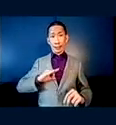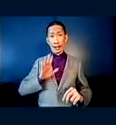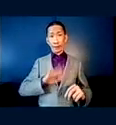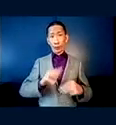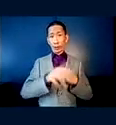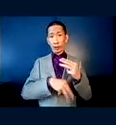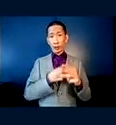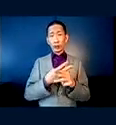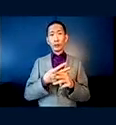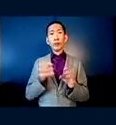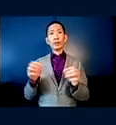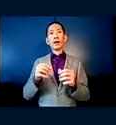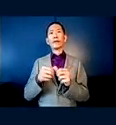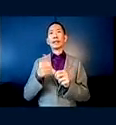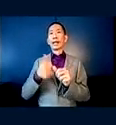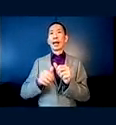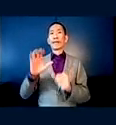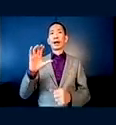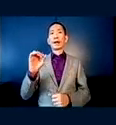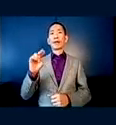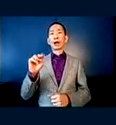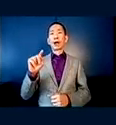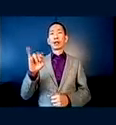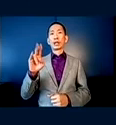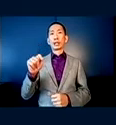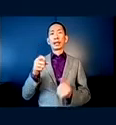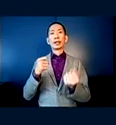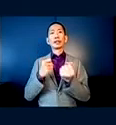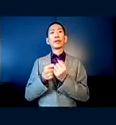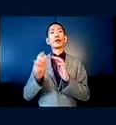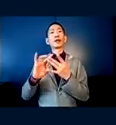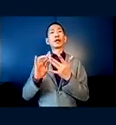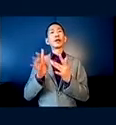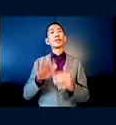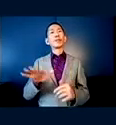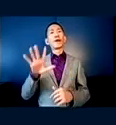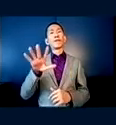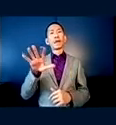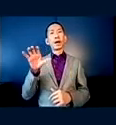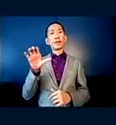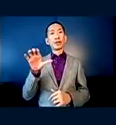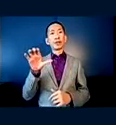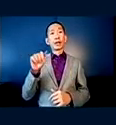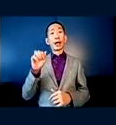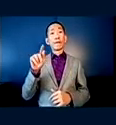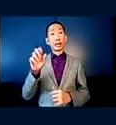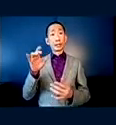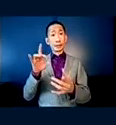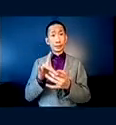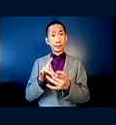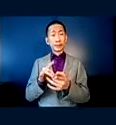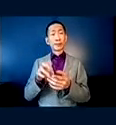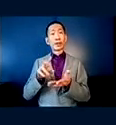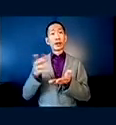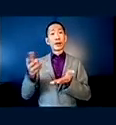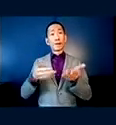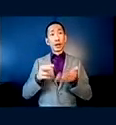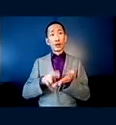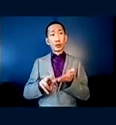TODAY A STAFF OF 400 PEOPLE AROUND THE WORLD, WITH OFFICE IN EVERY CONTINENT, SUPPORTING A